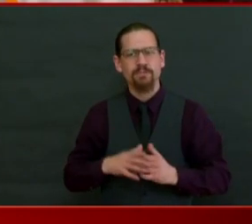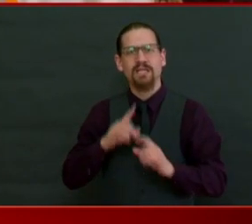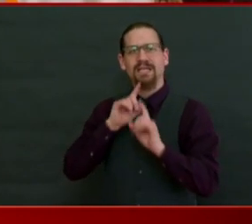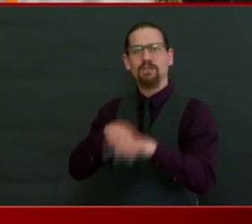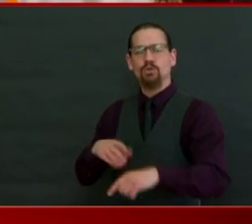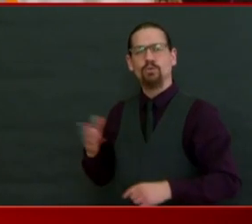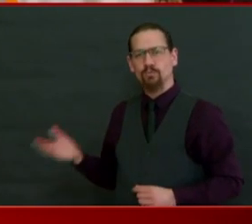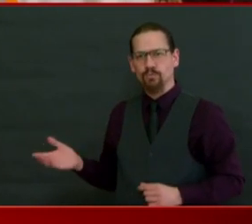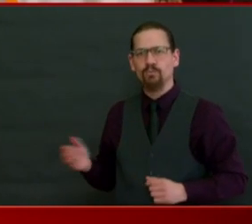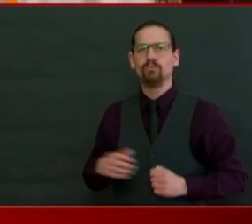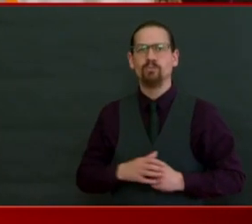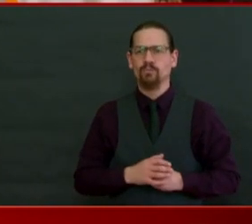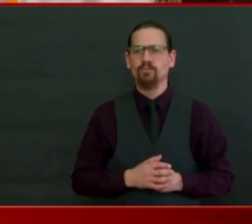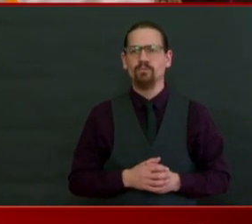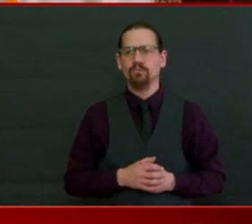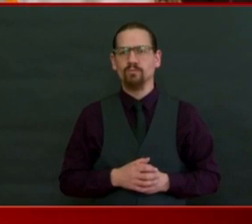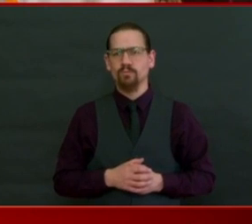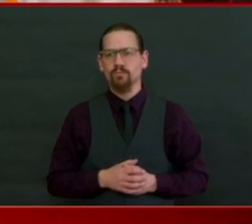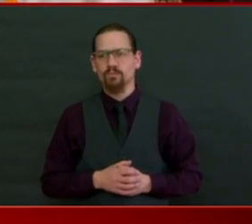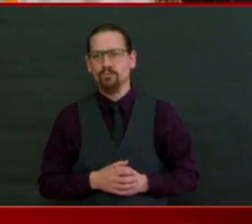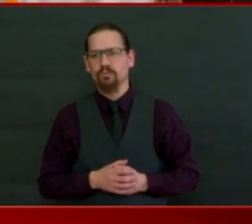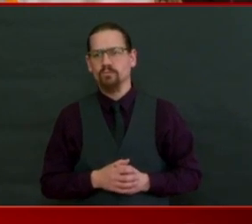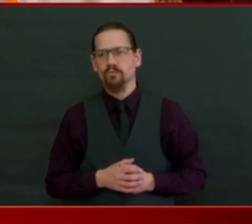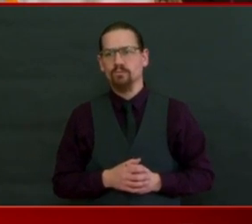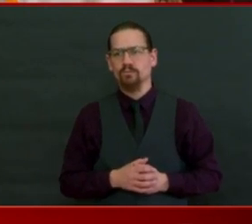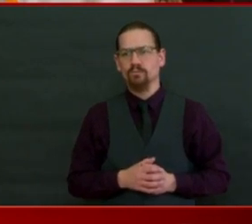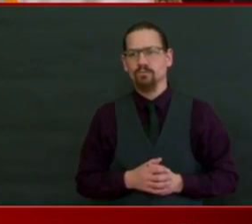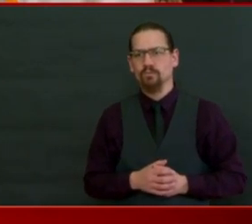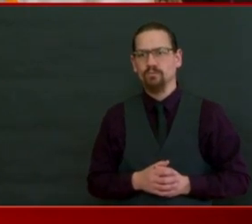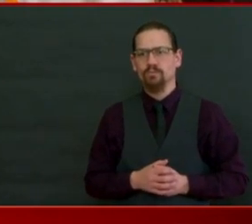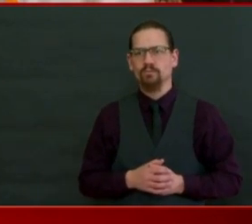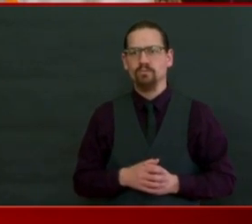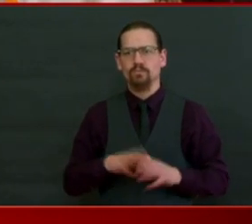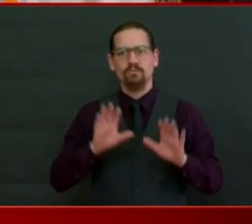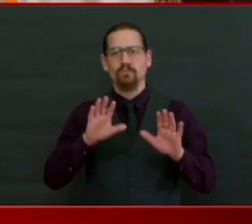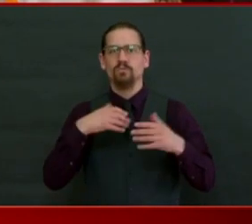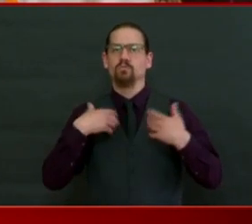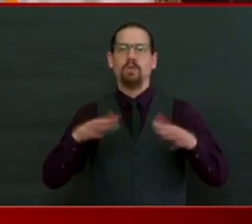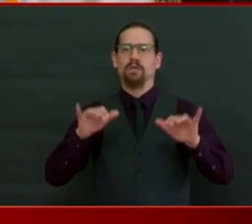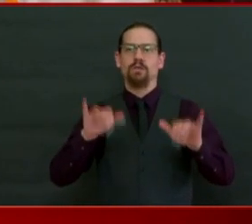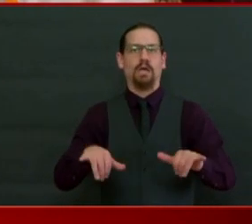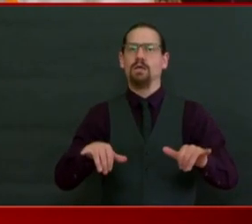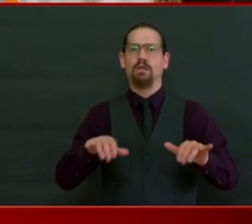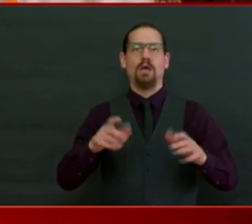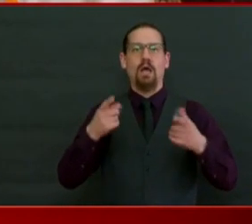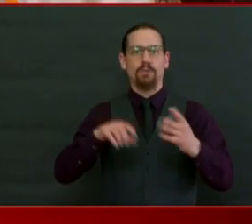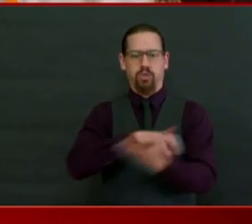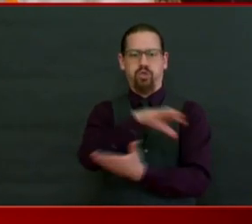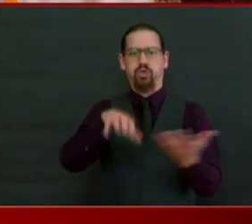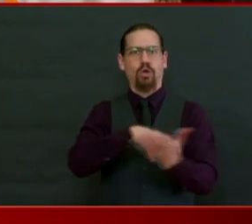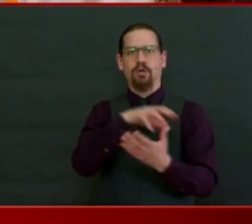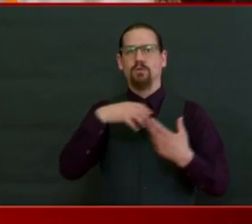FALSE-NEGATIVE RESULTS? THIS IS SOMETHING WE CERTAINLY WANT TO HAVE HAPPEN AS